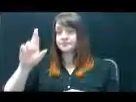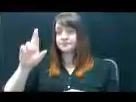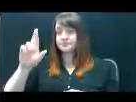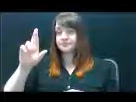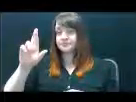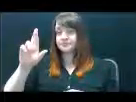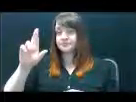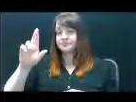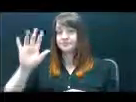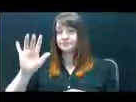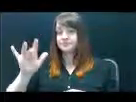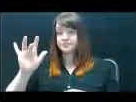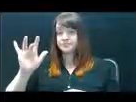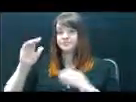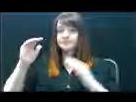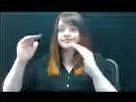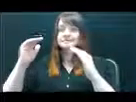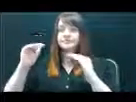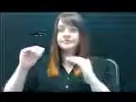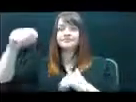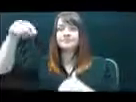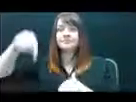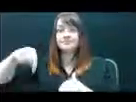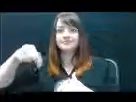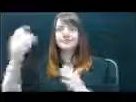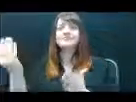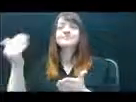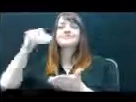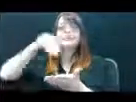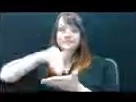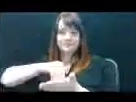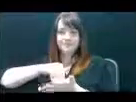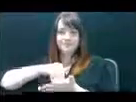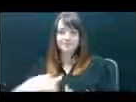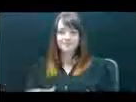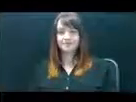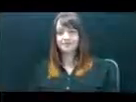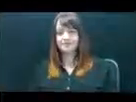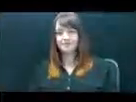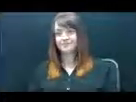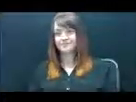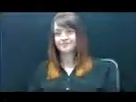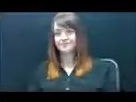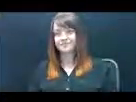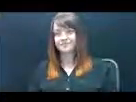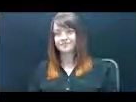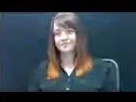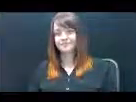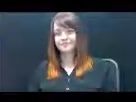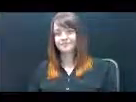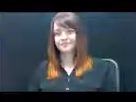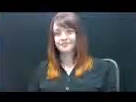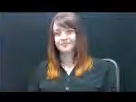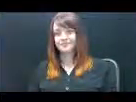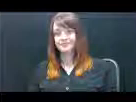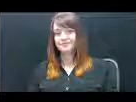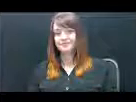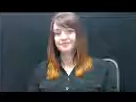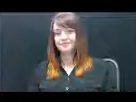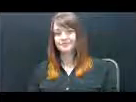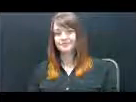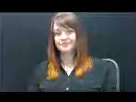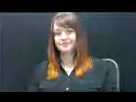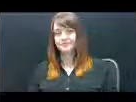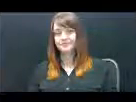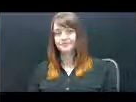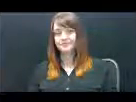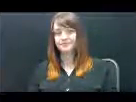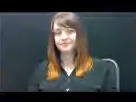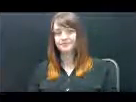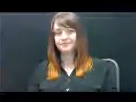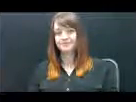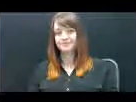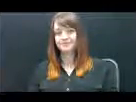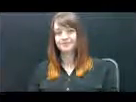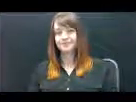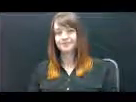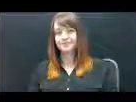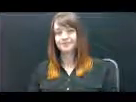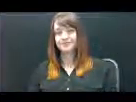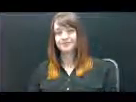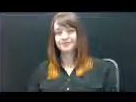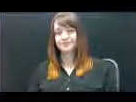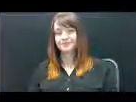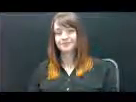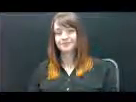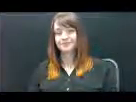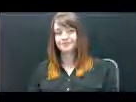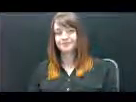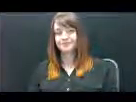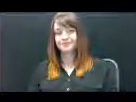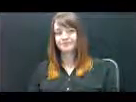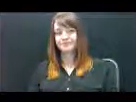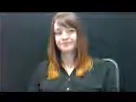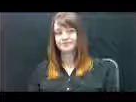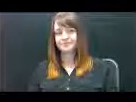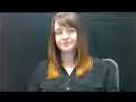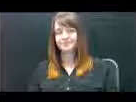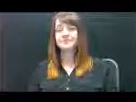more time. The next field to complete allows you to list